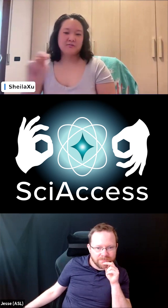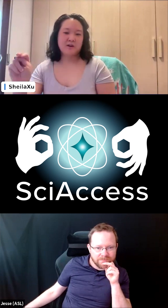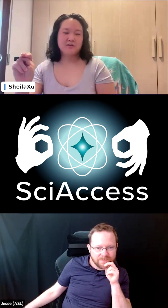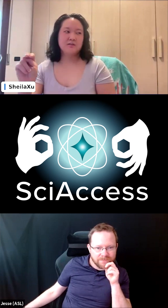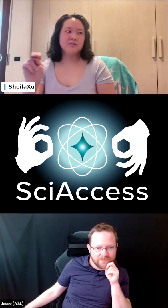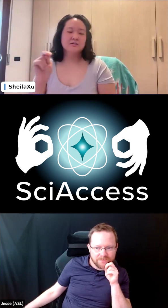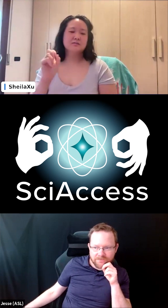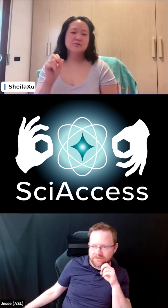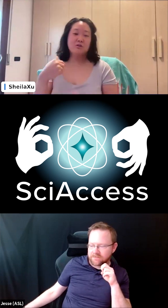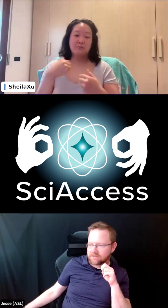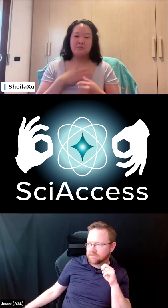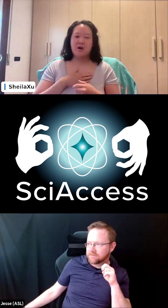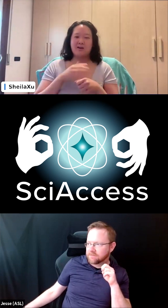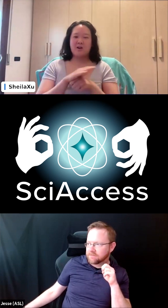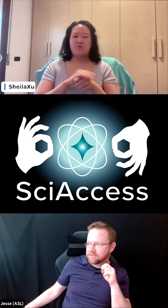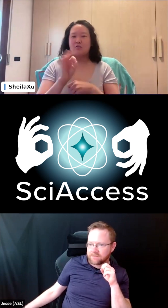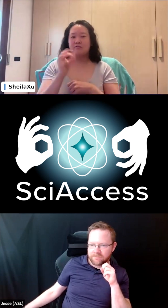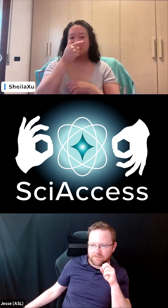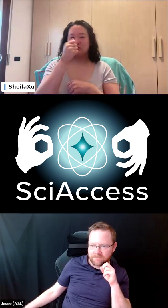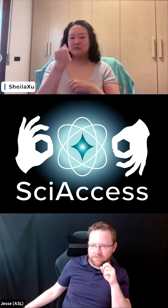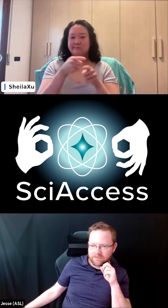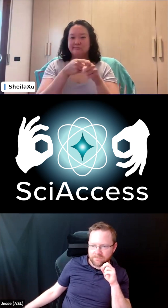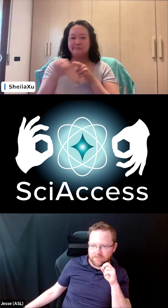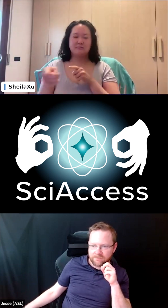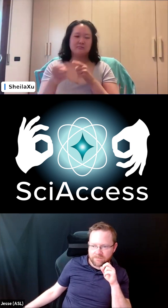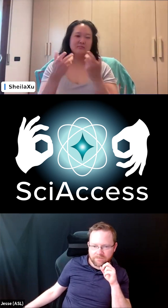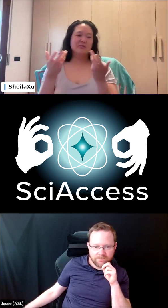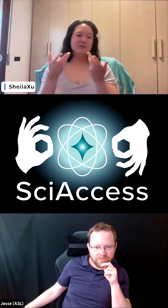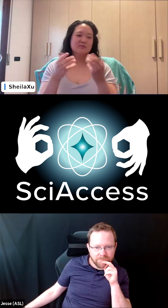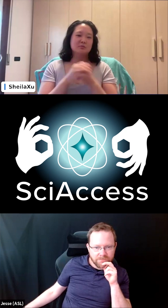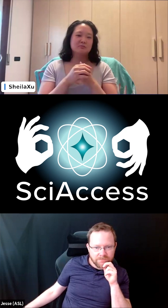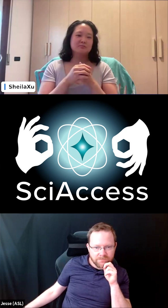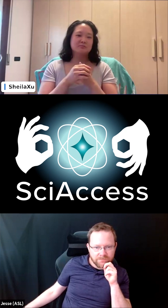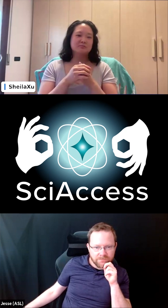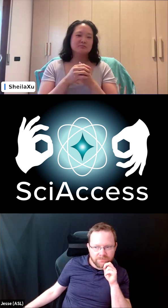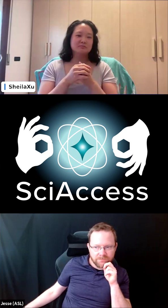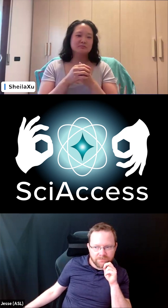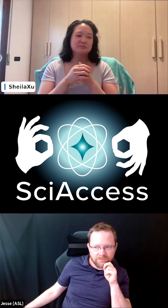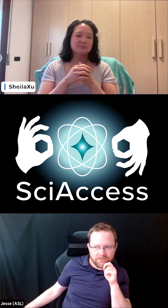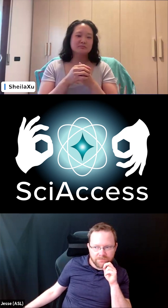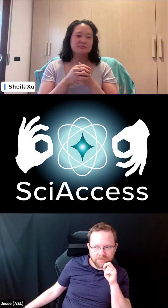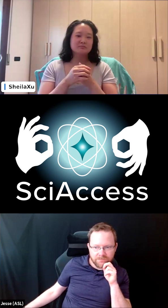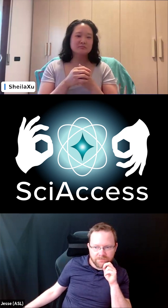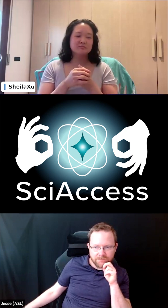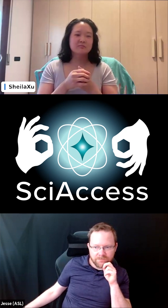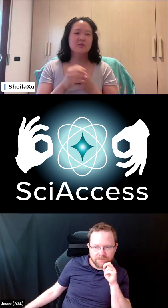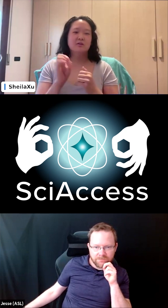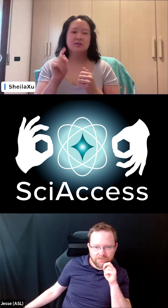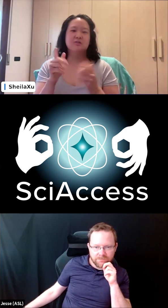My area of interest in my field is...